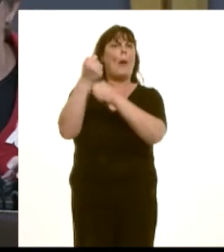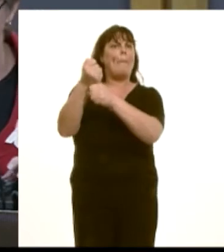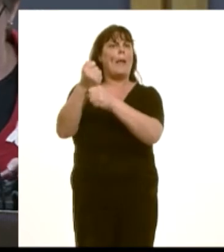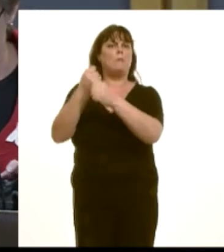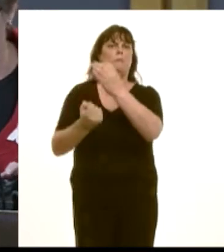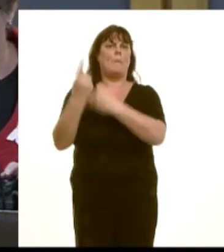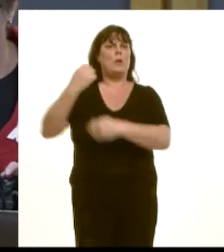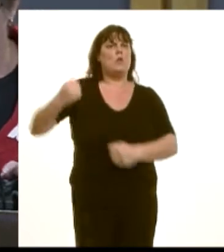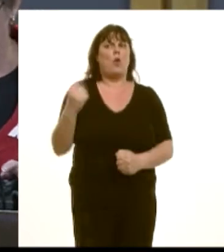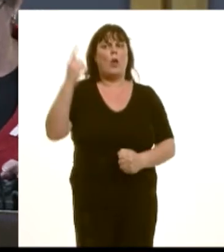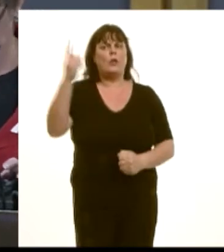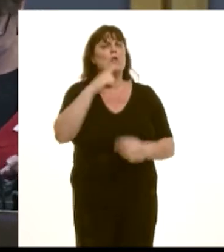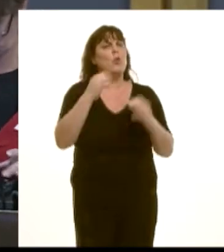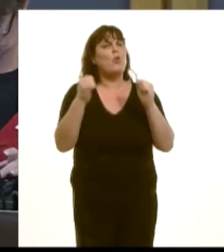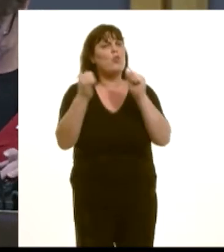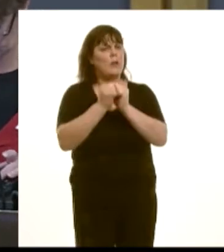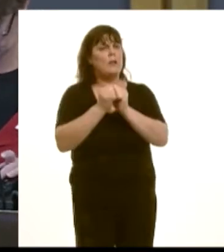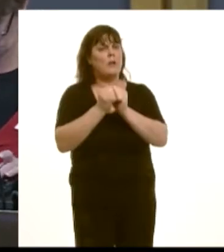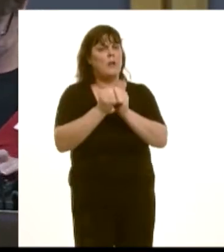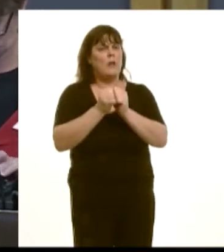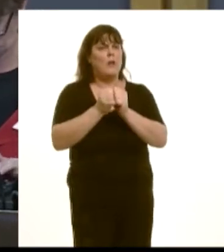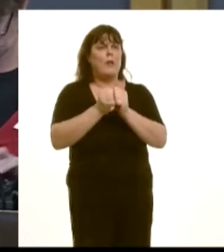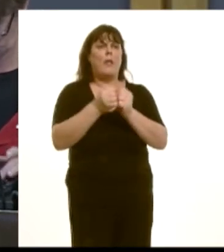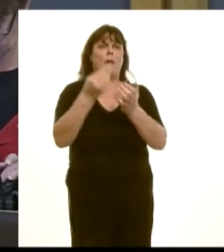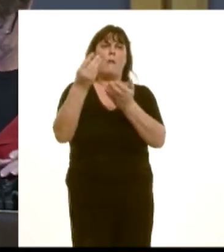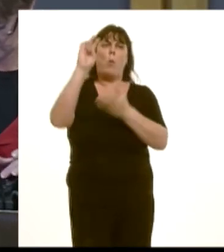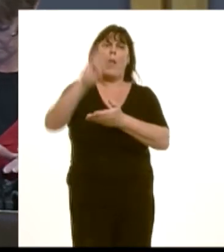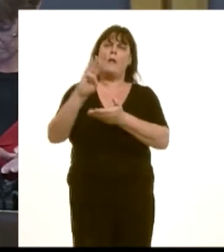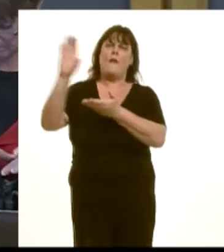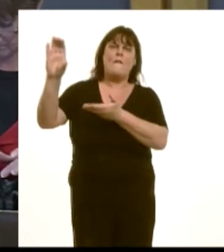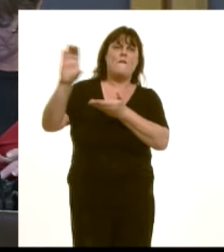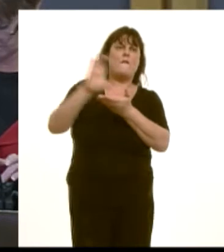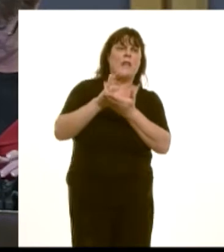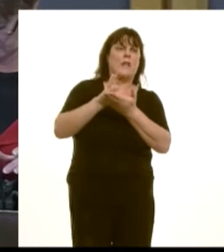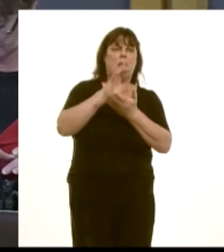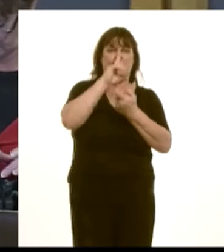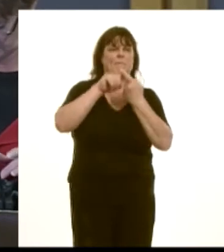were agreeing to the locking in of Wales's financial disadvantage. So, let us be clear,